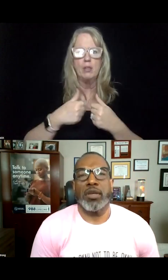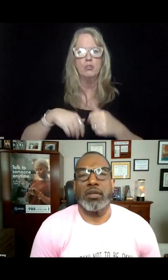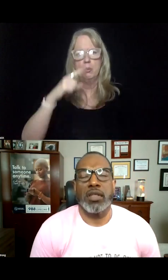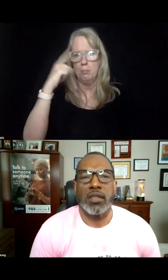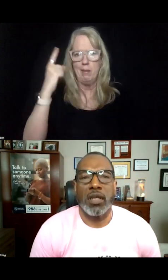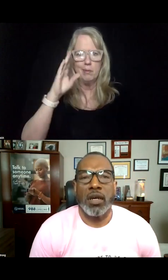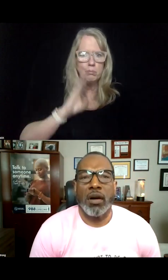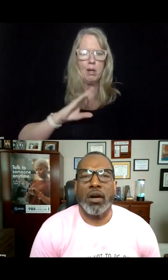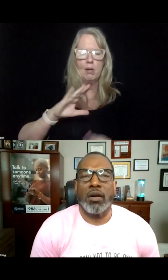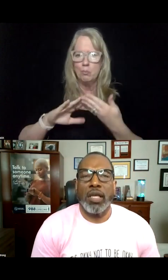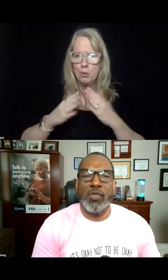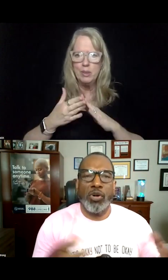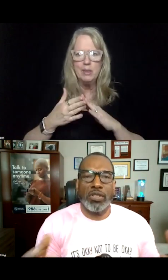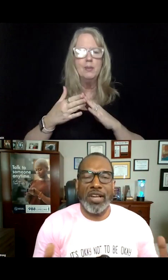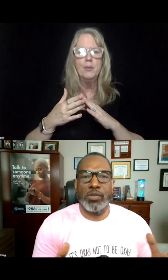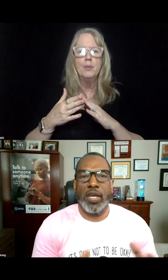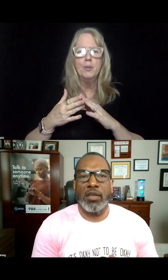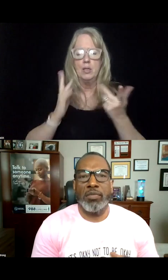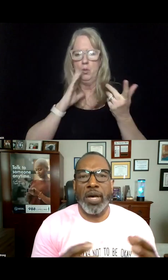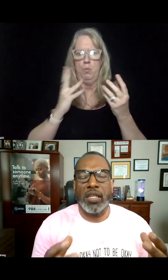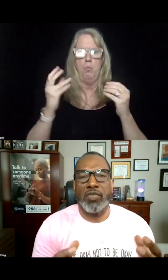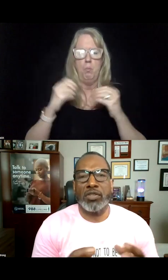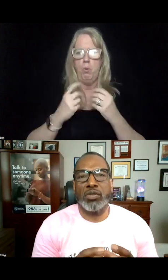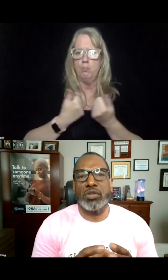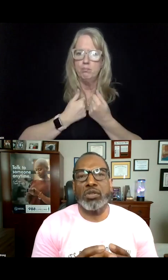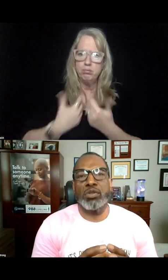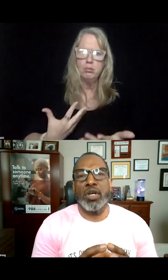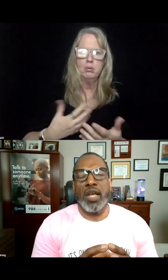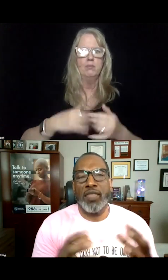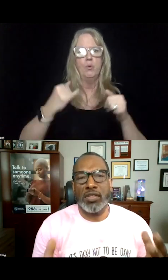COMMUNITIES ARE EVEN WORSE THAN INDIVIDUALS WHO HAVE THE